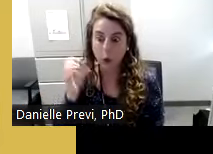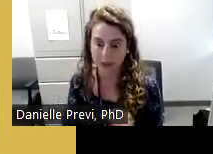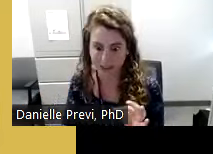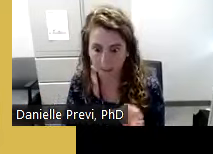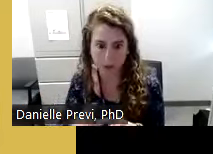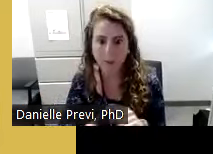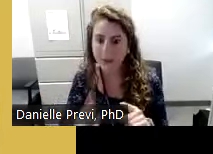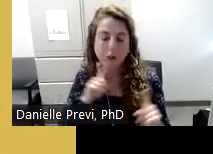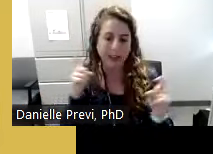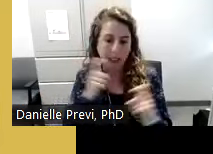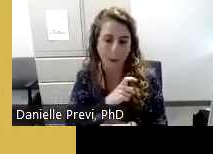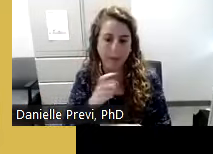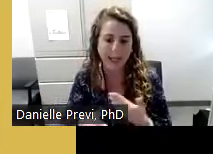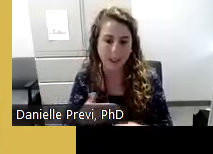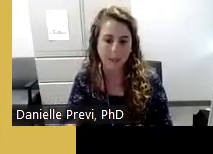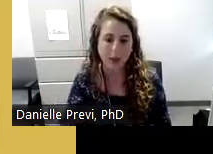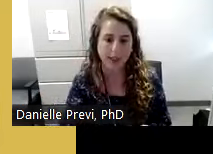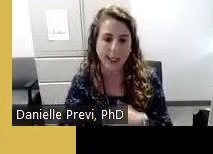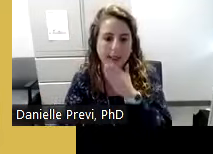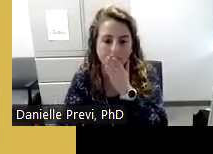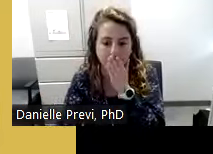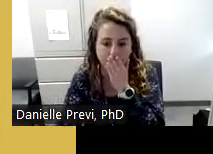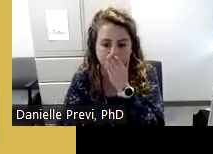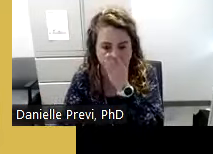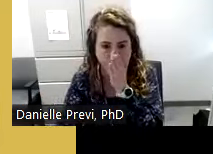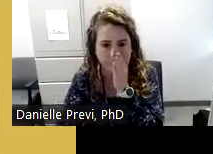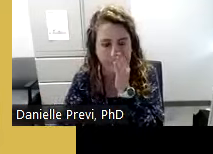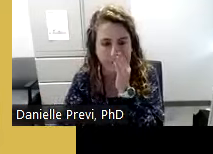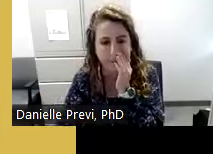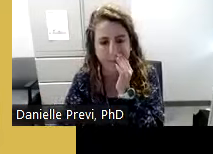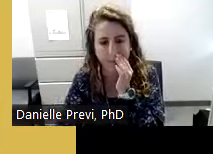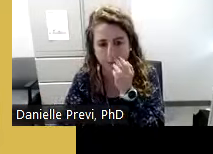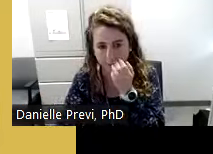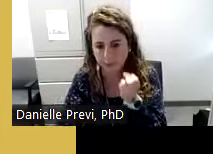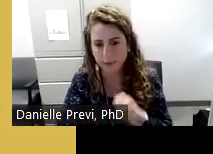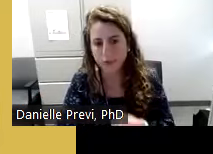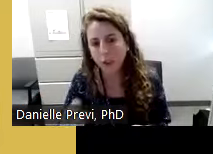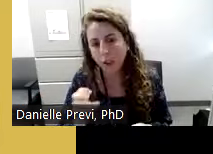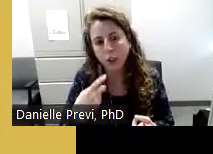that cochlear implant. It sounds simple, but it's actually a very complex process for many families.